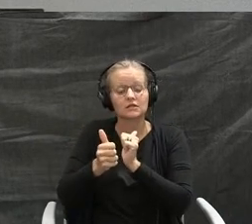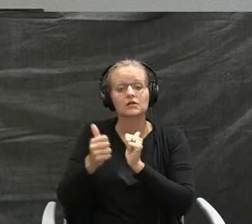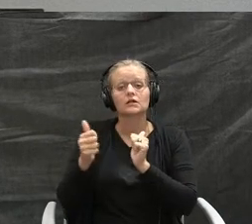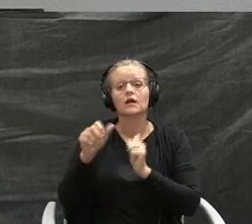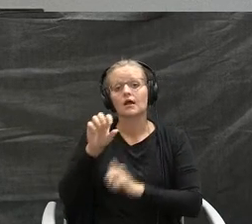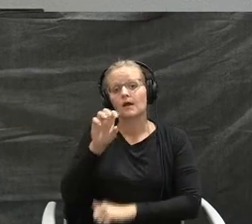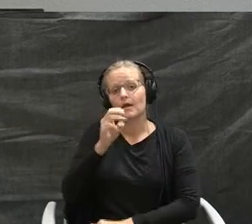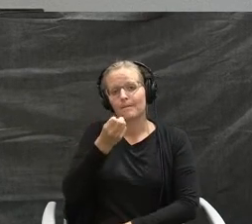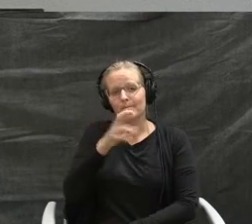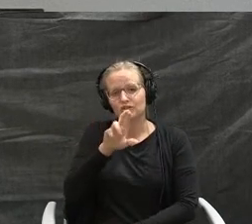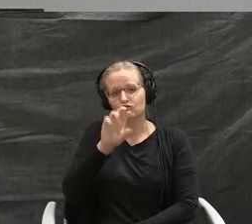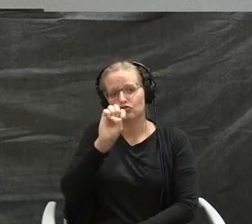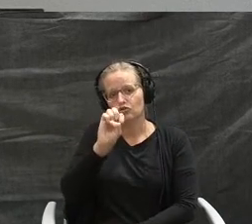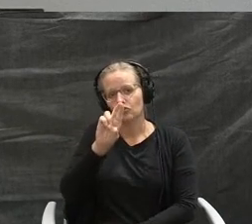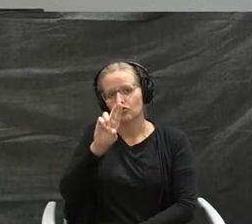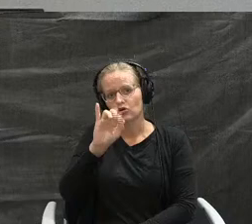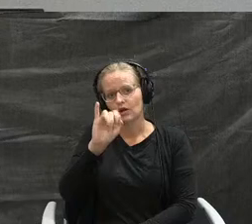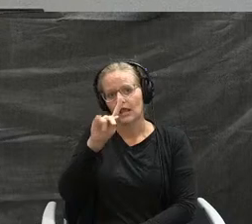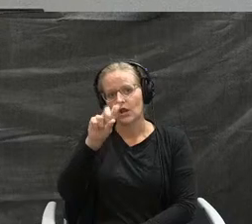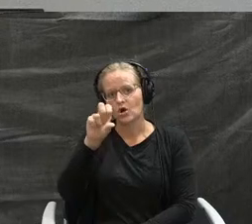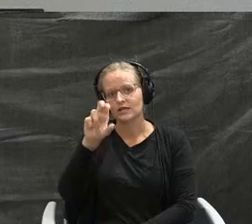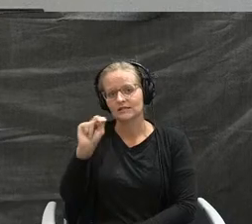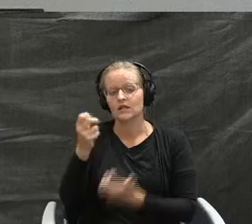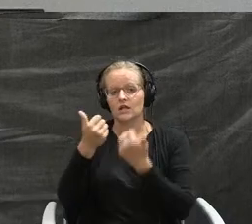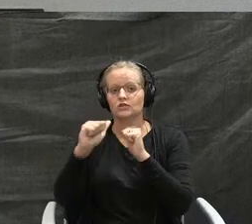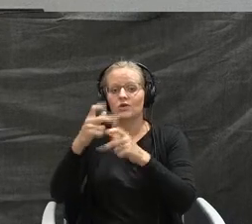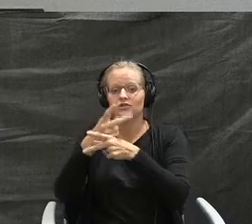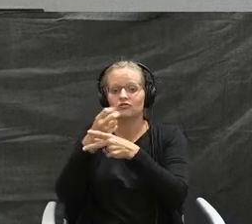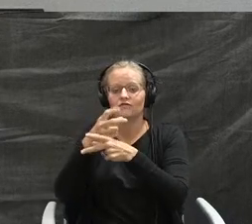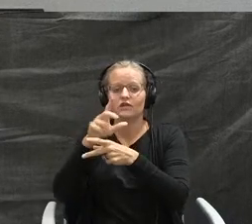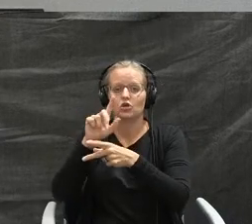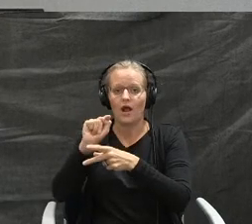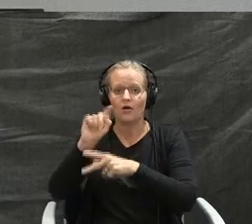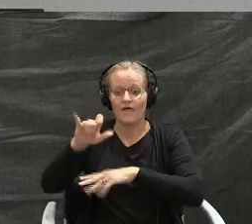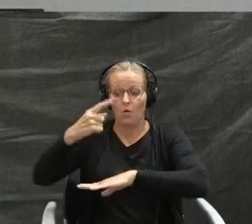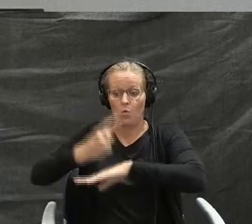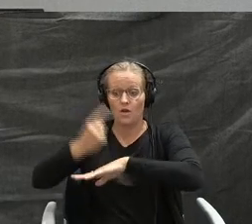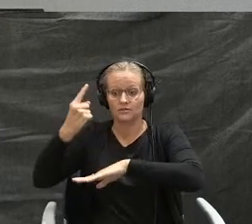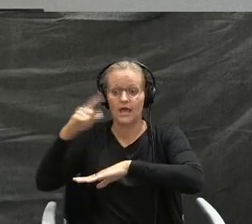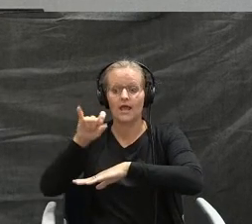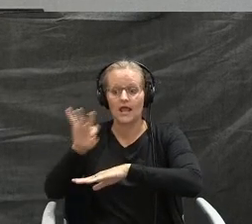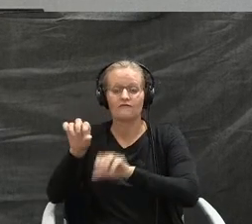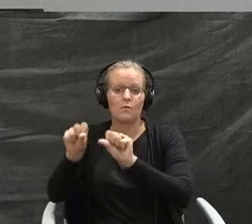possibility of having some high school students in, but generally parking will not be an